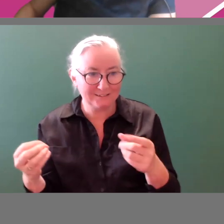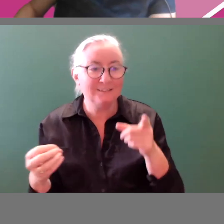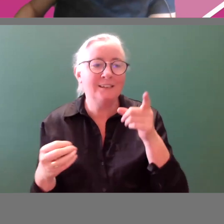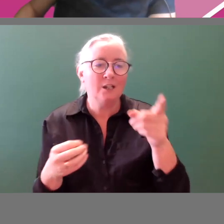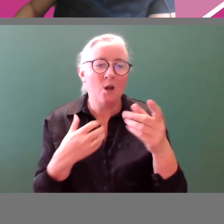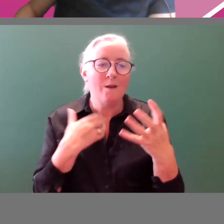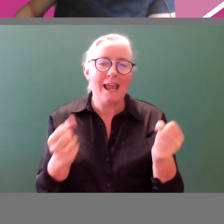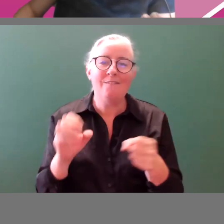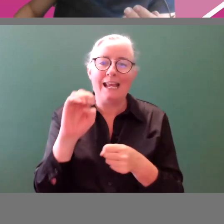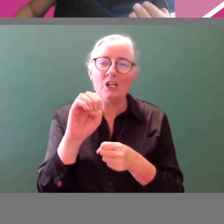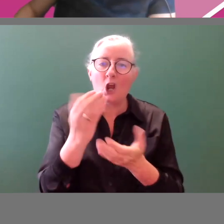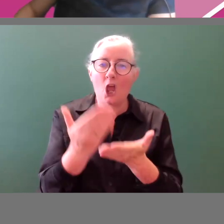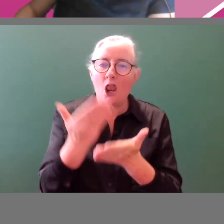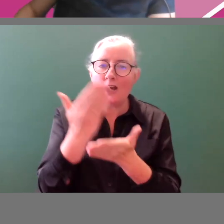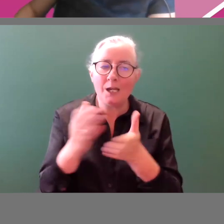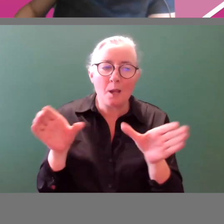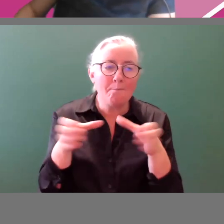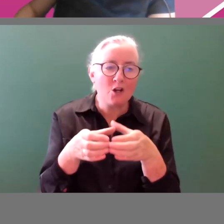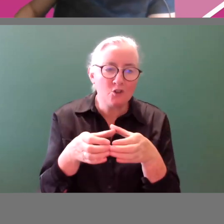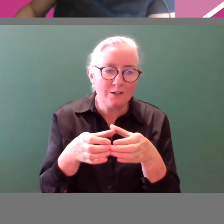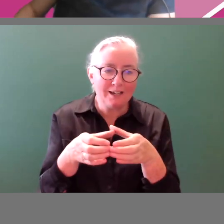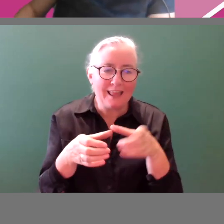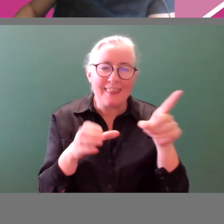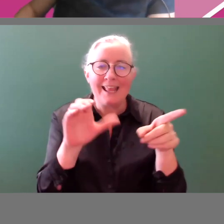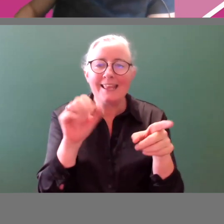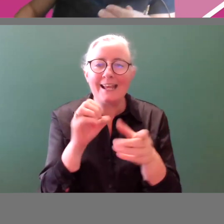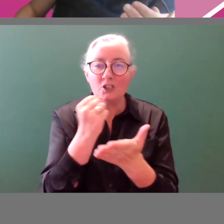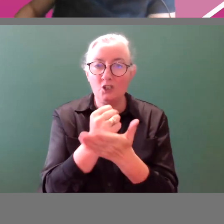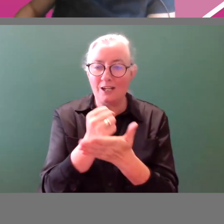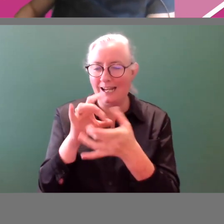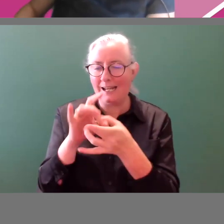learning module which is based on a case study of the Central Bank of Ireland which I used a lot of